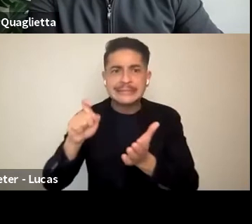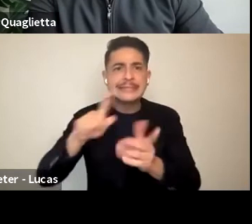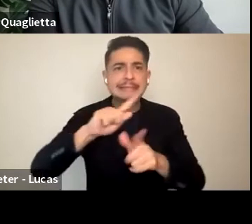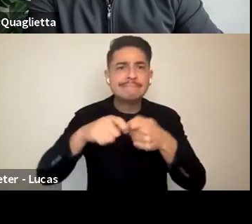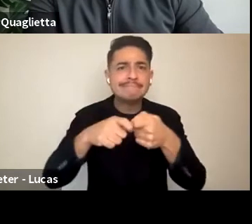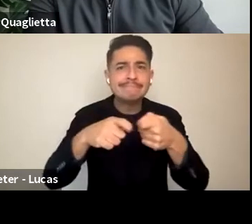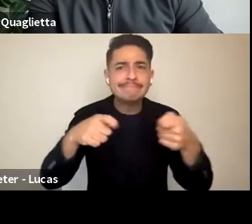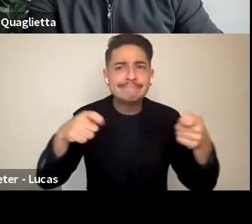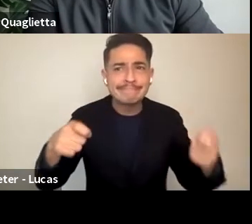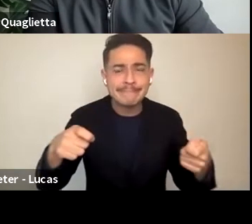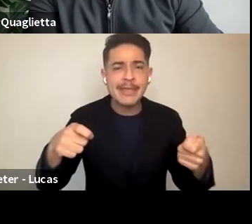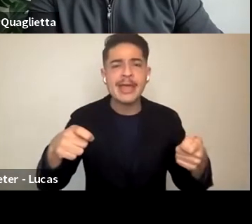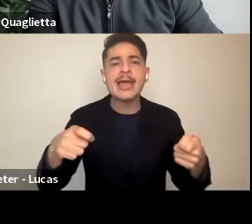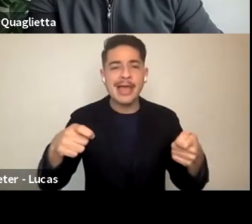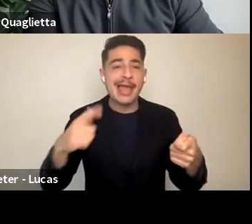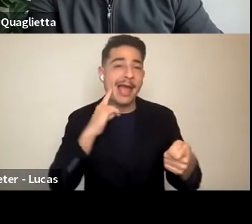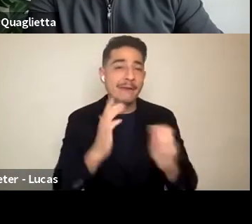will ask all of you for your final thoughts.